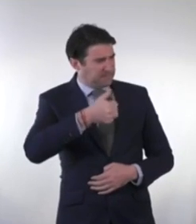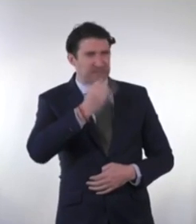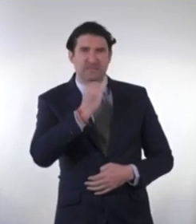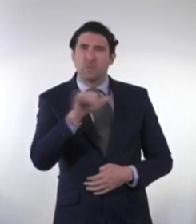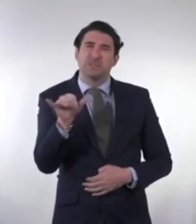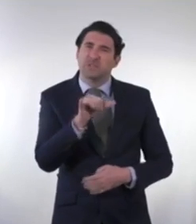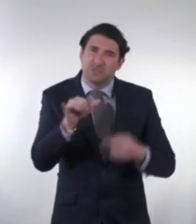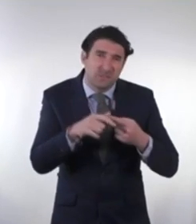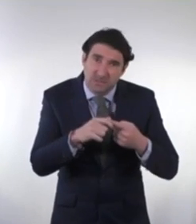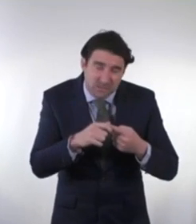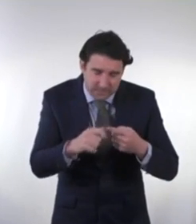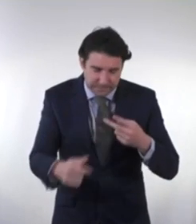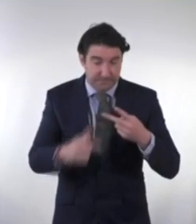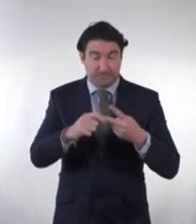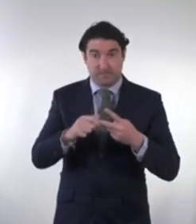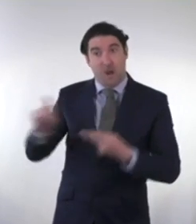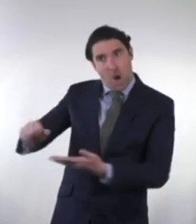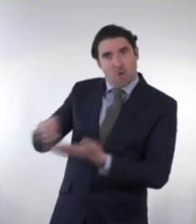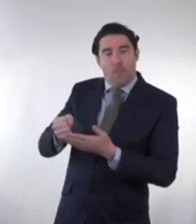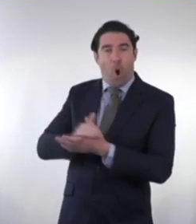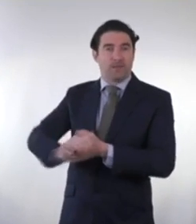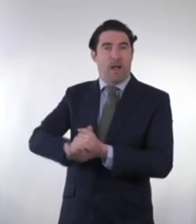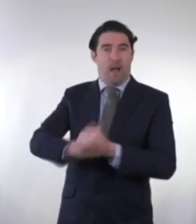This would be unemployment on a scale even worse than under Thatcher.